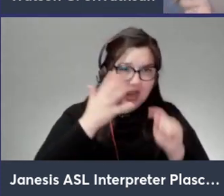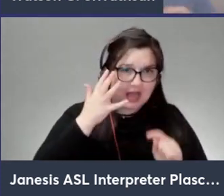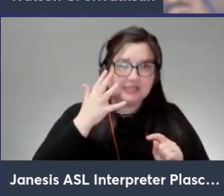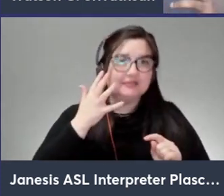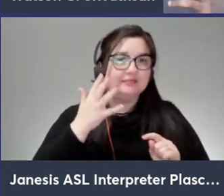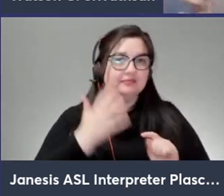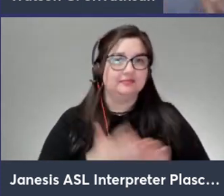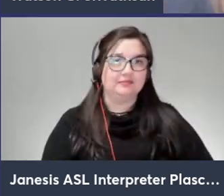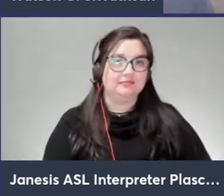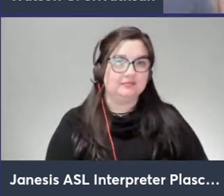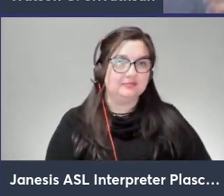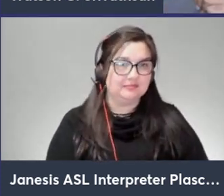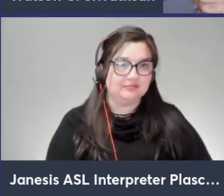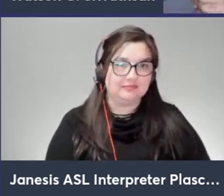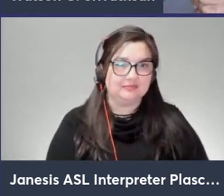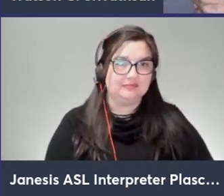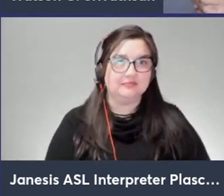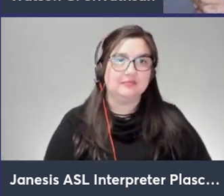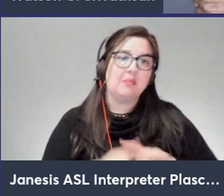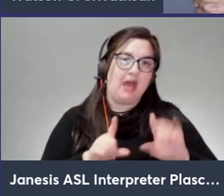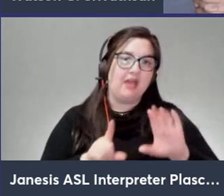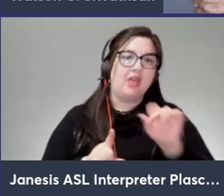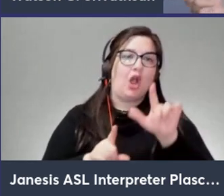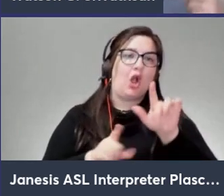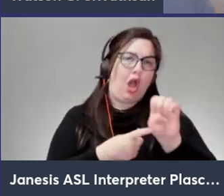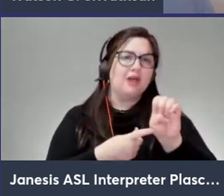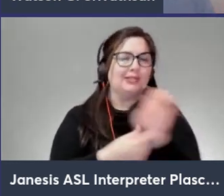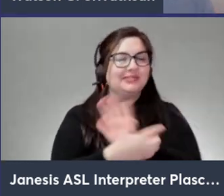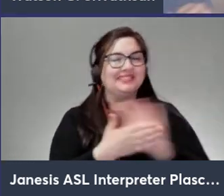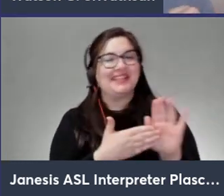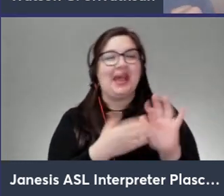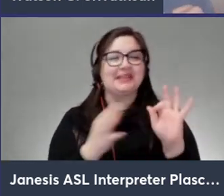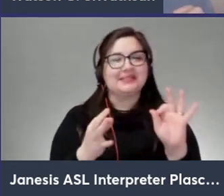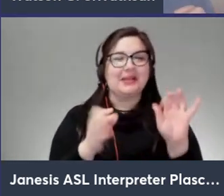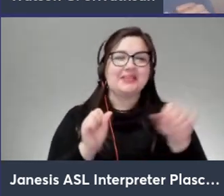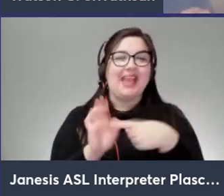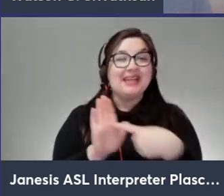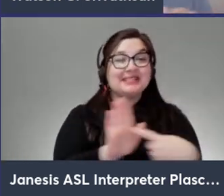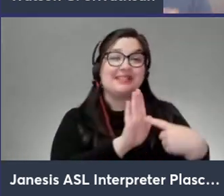but console is nicer because I can do a demo and show and tell everyone.